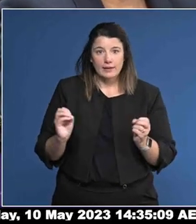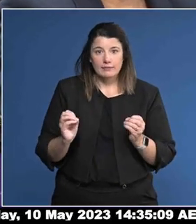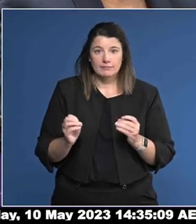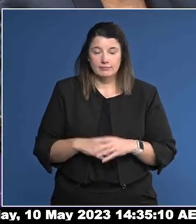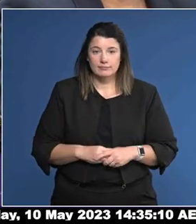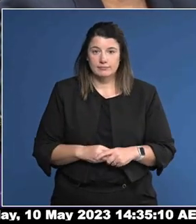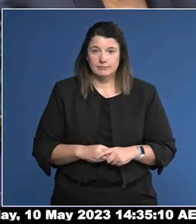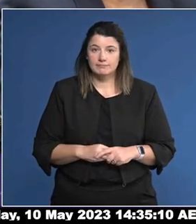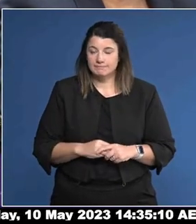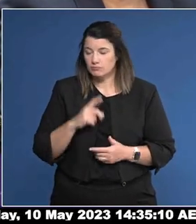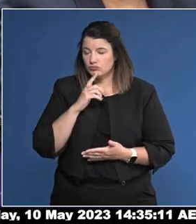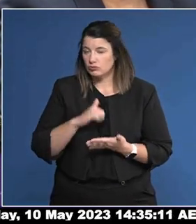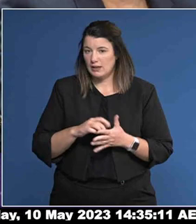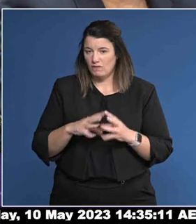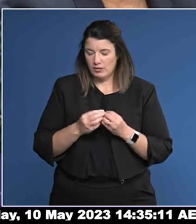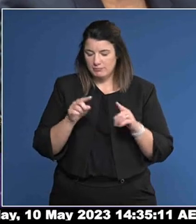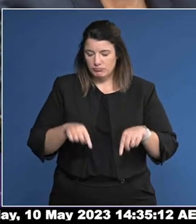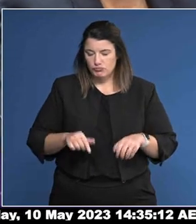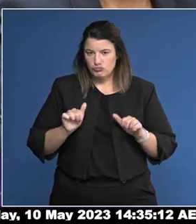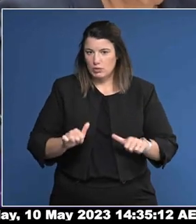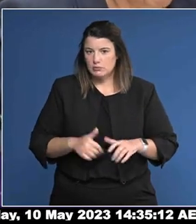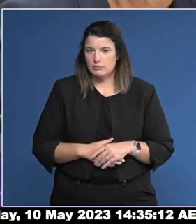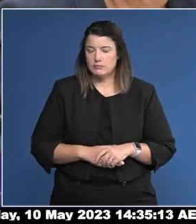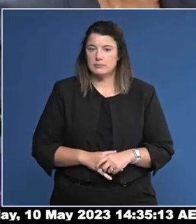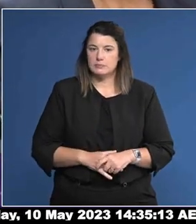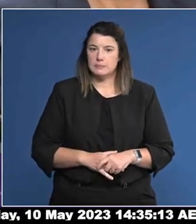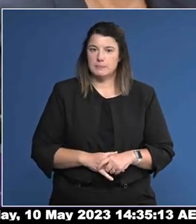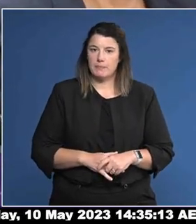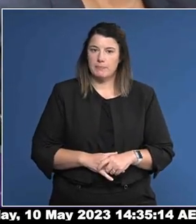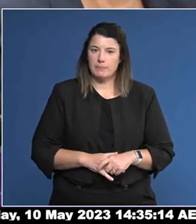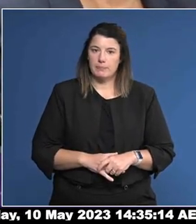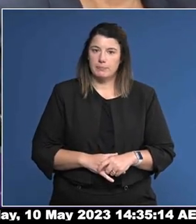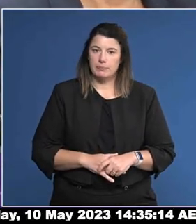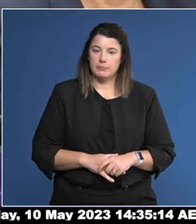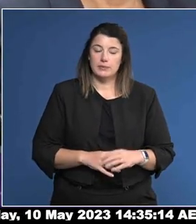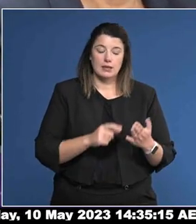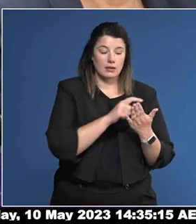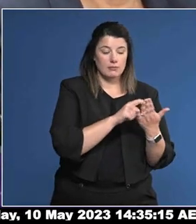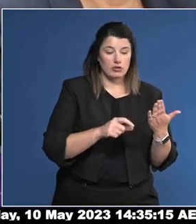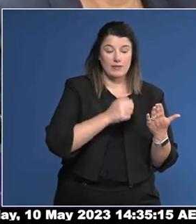That's correct. MS EASTMAN: Your statement sets out from paragraphs 16 to 29